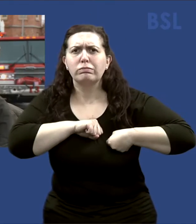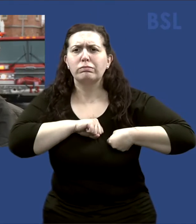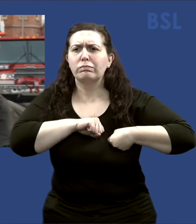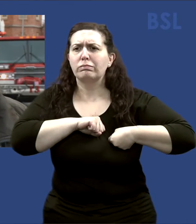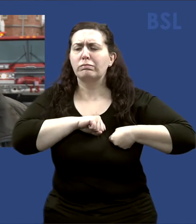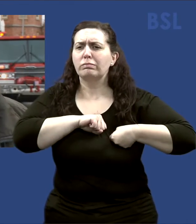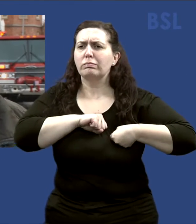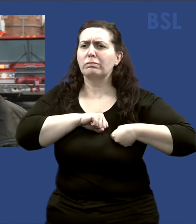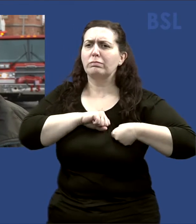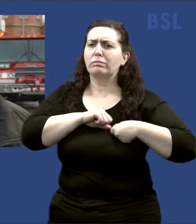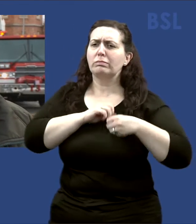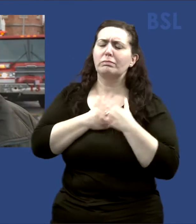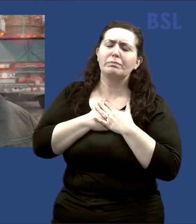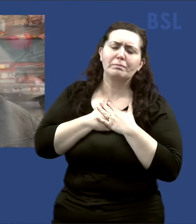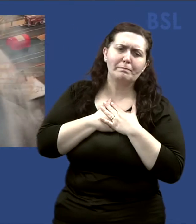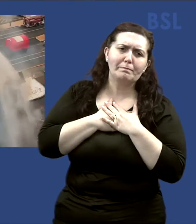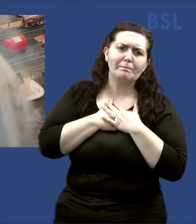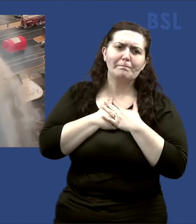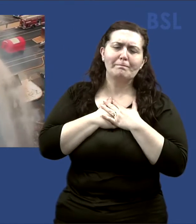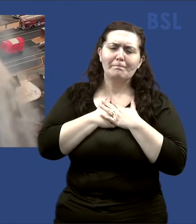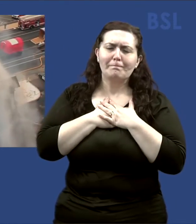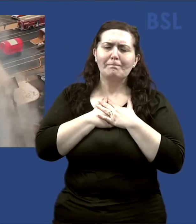It was devastating"